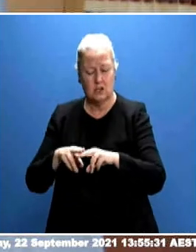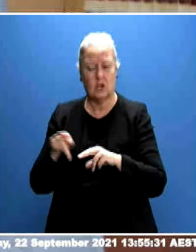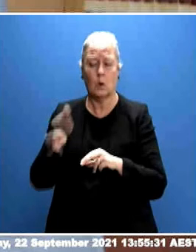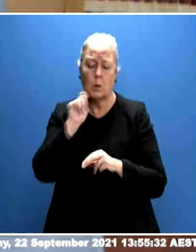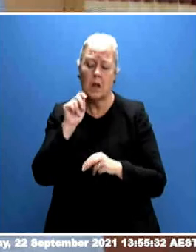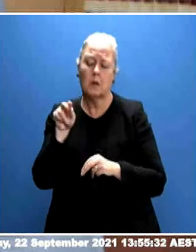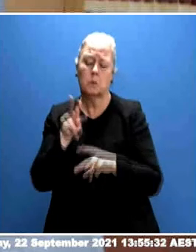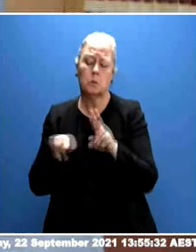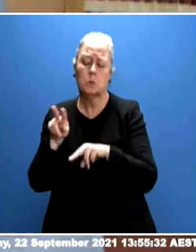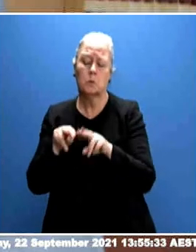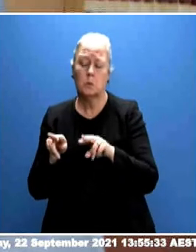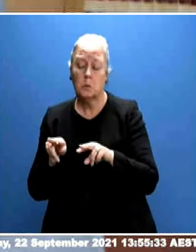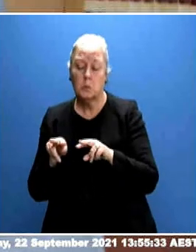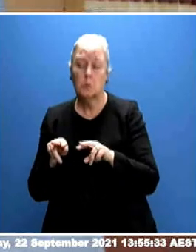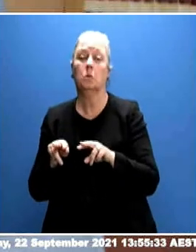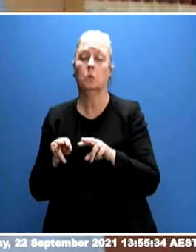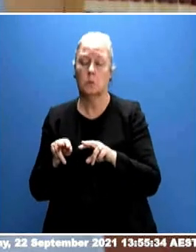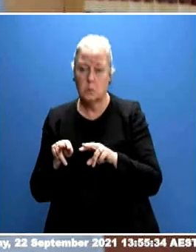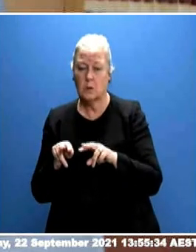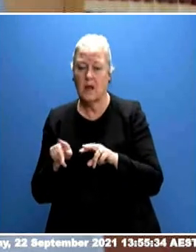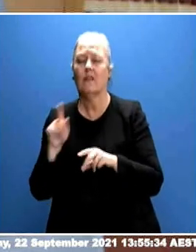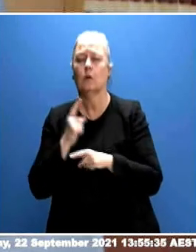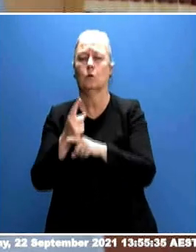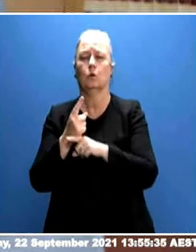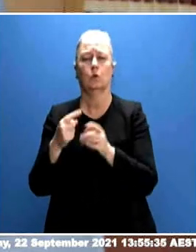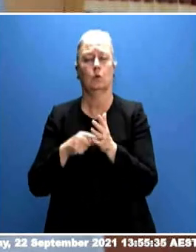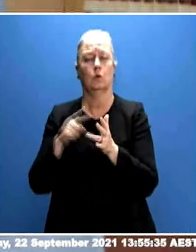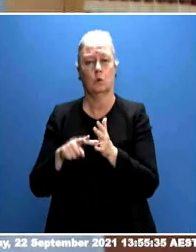to the delegated executive director who can make that approval.